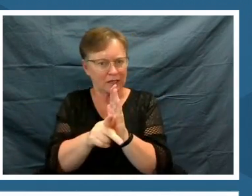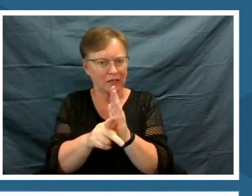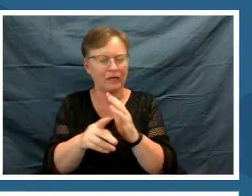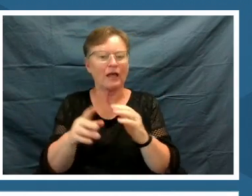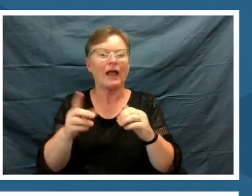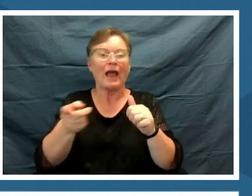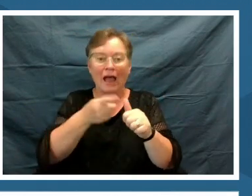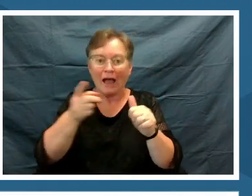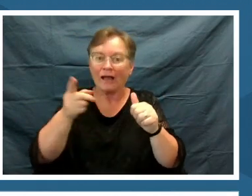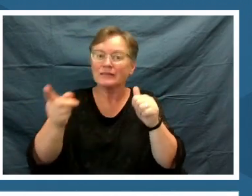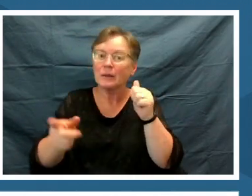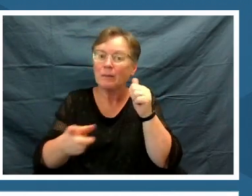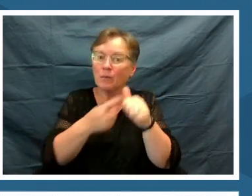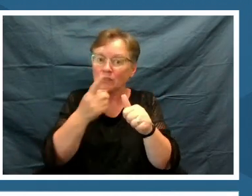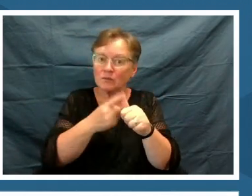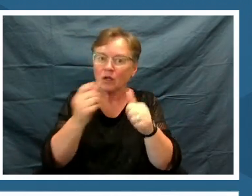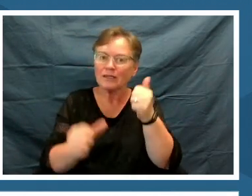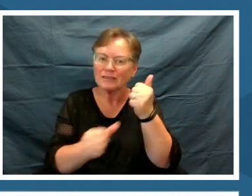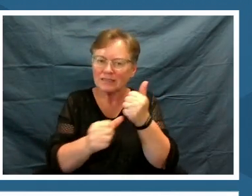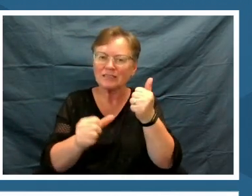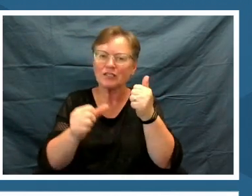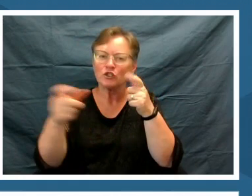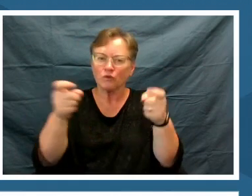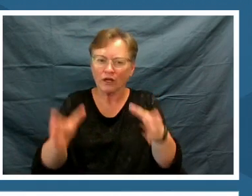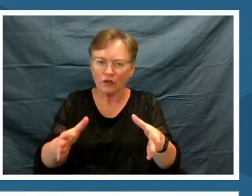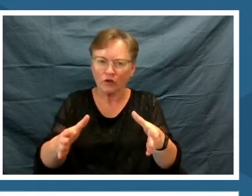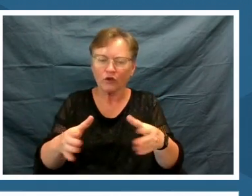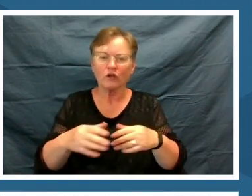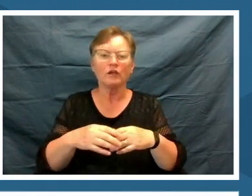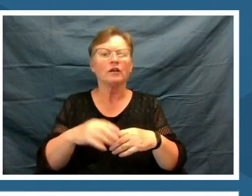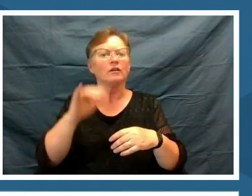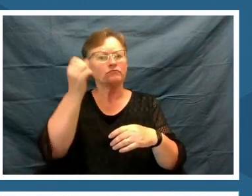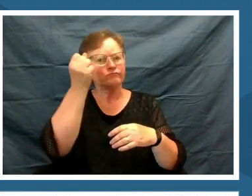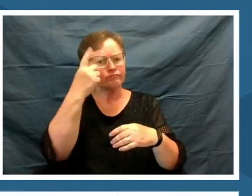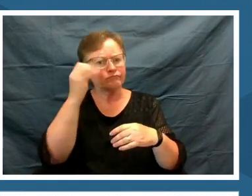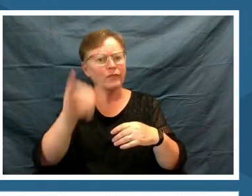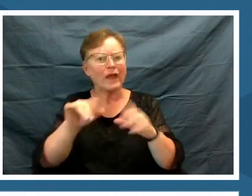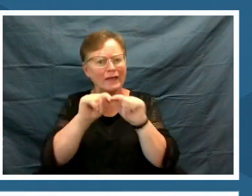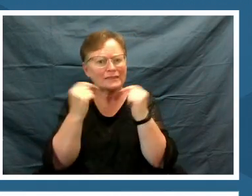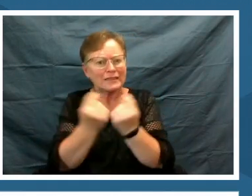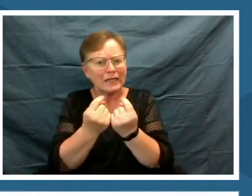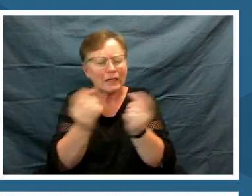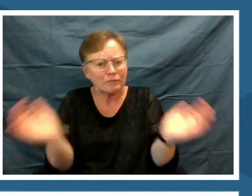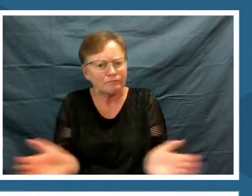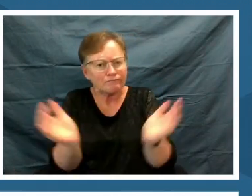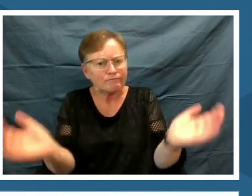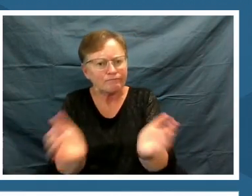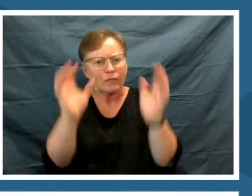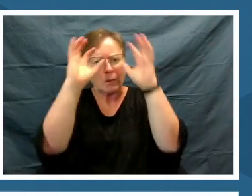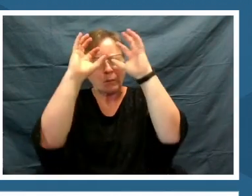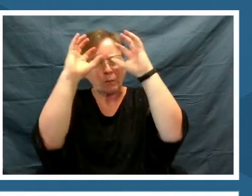the science and society team advances the president's commitment to ensuring